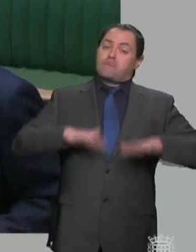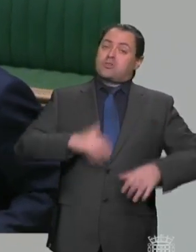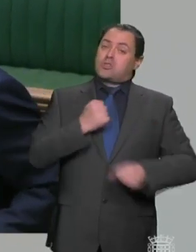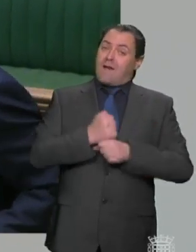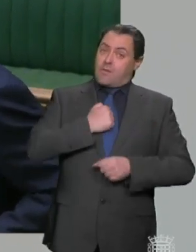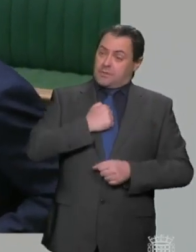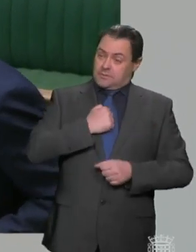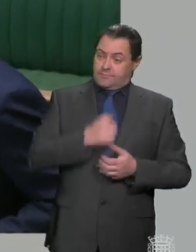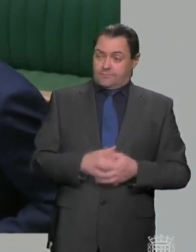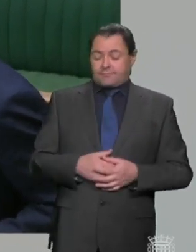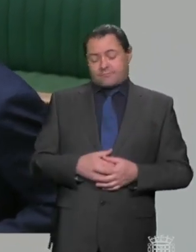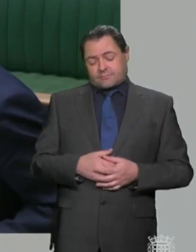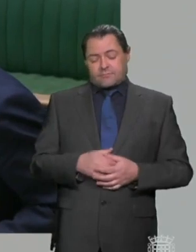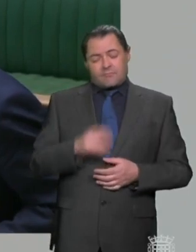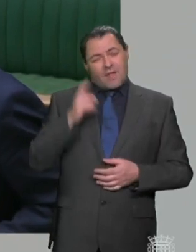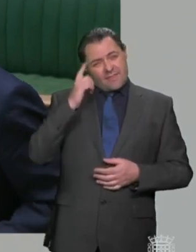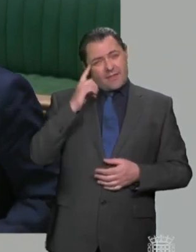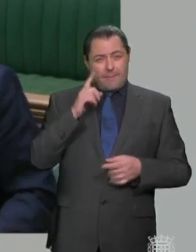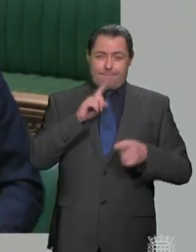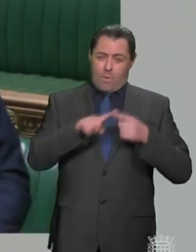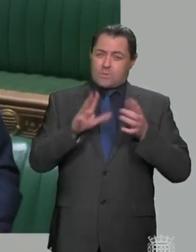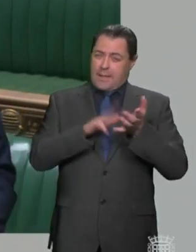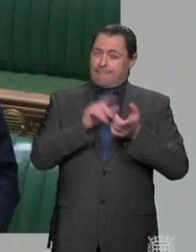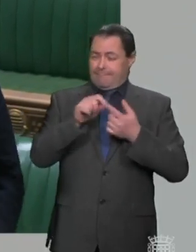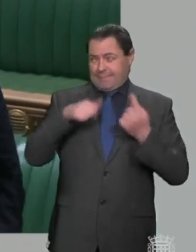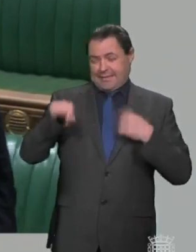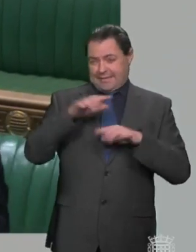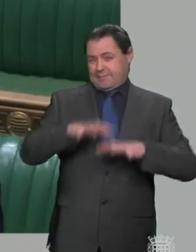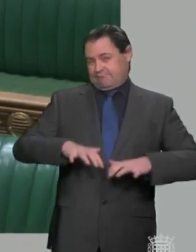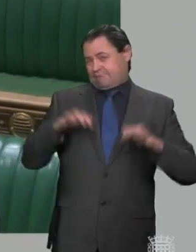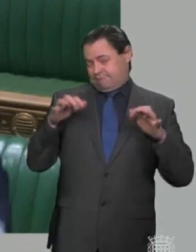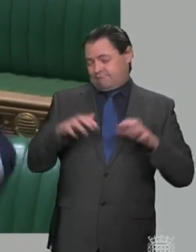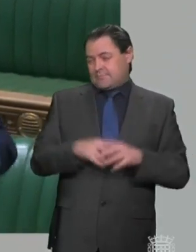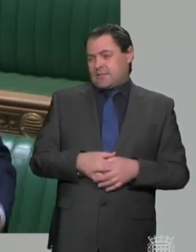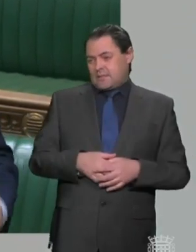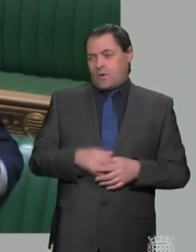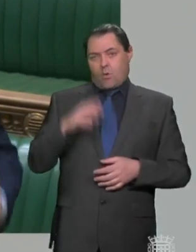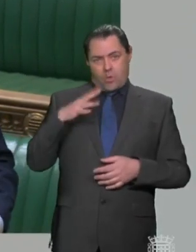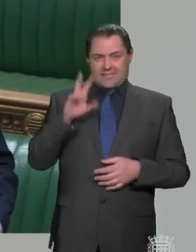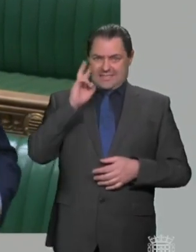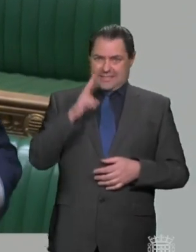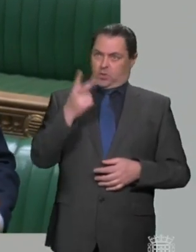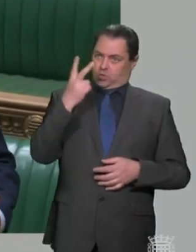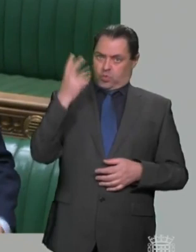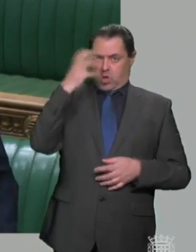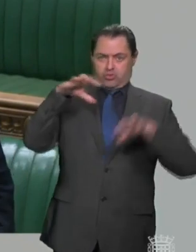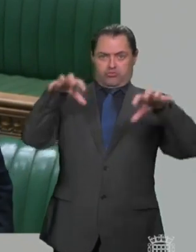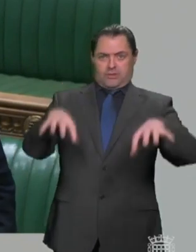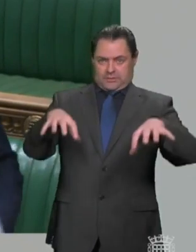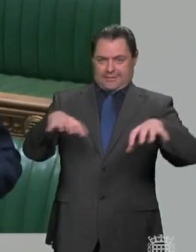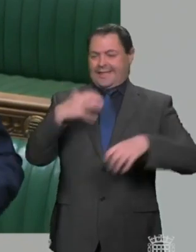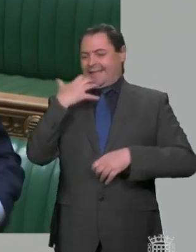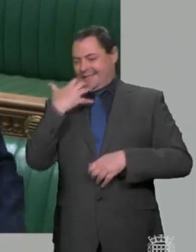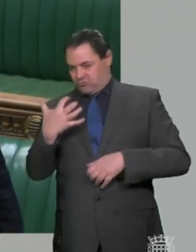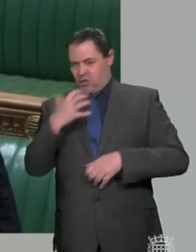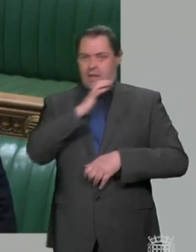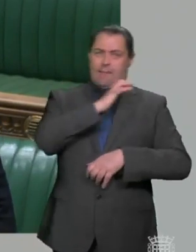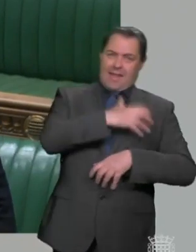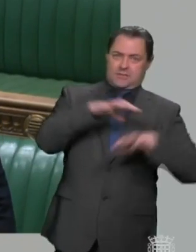it is probably common ground among most Members that we want a two-state solution. The UK